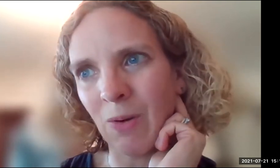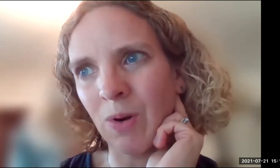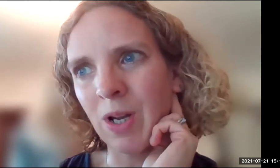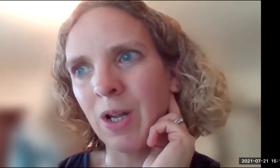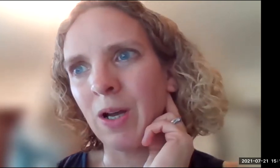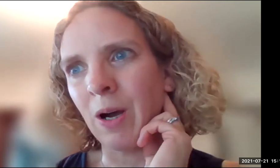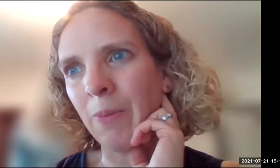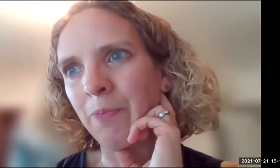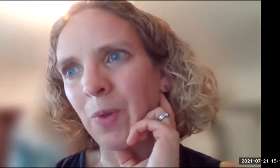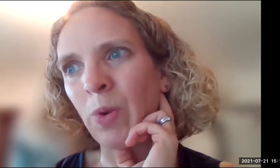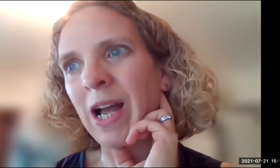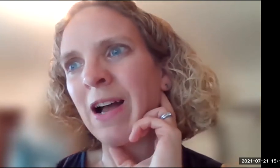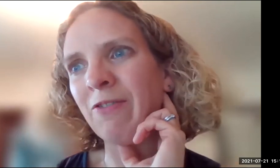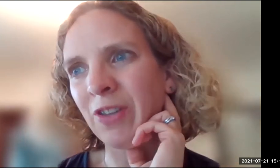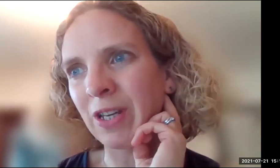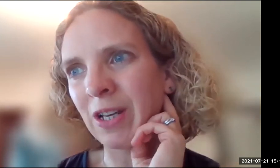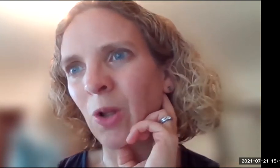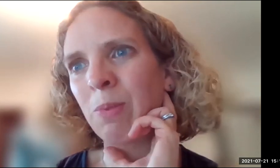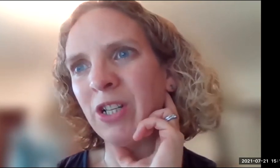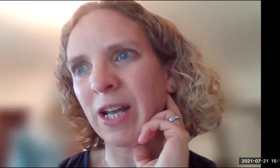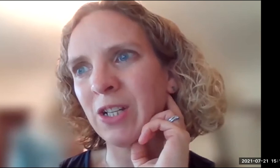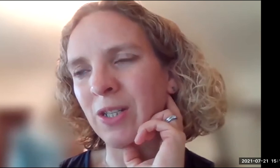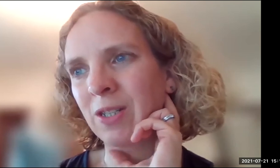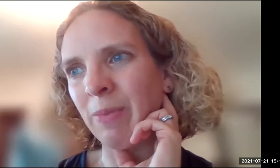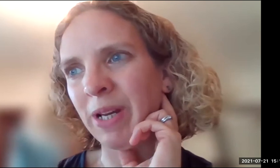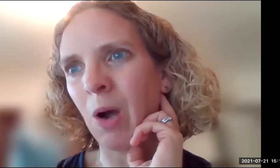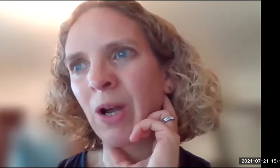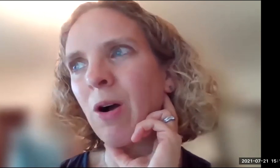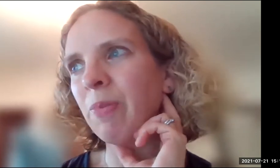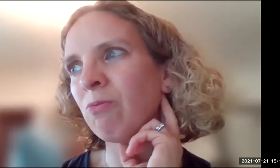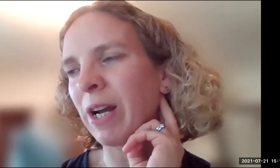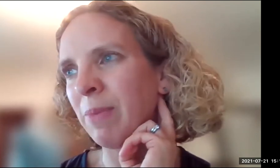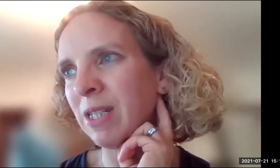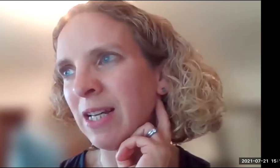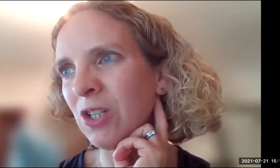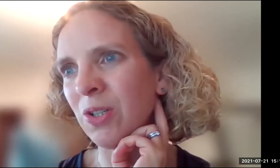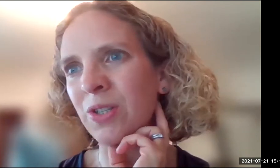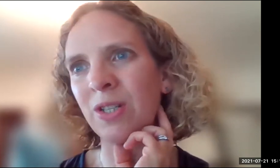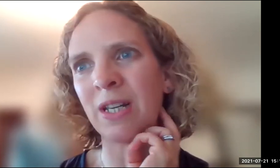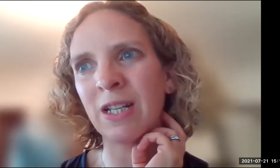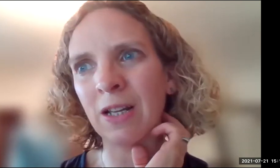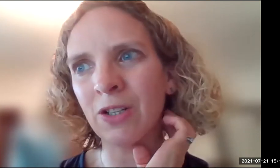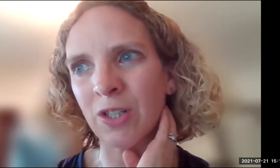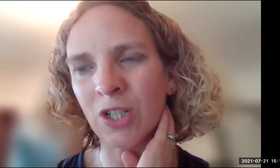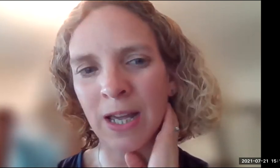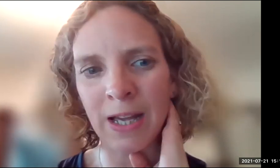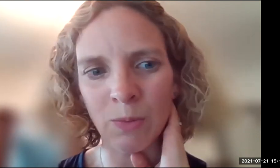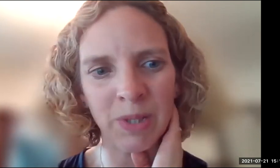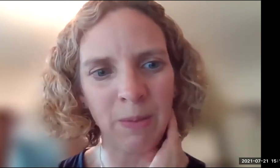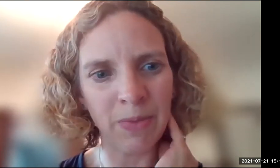from this session is that we have a real opportunity to take action for girls with disabilities now. We